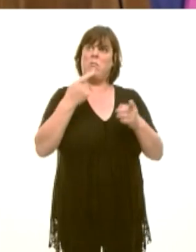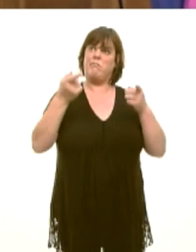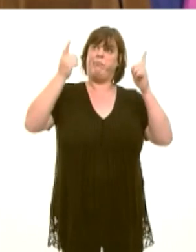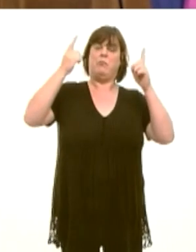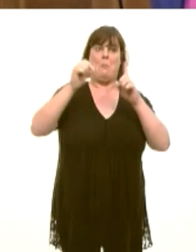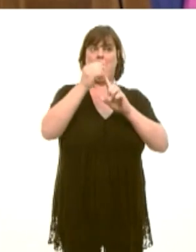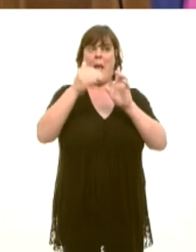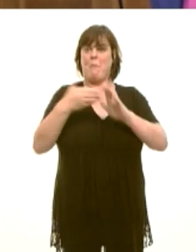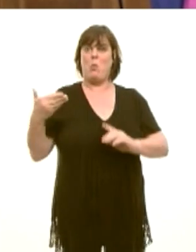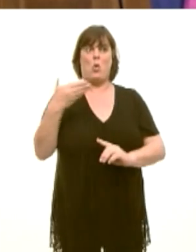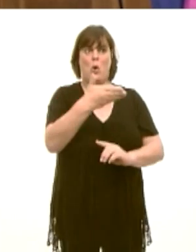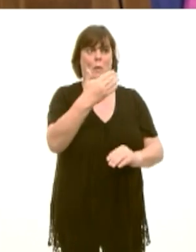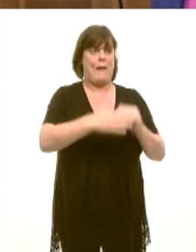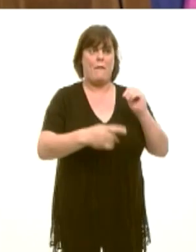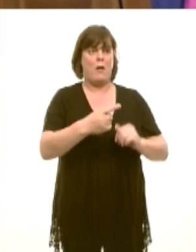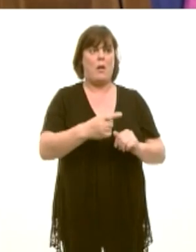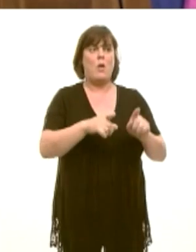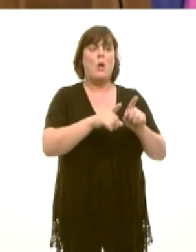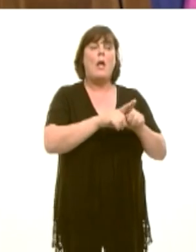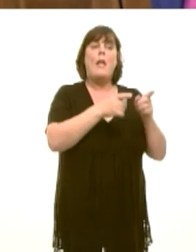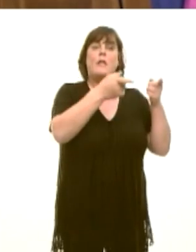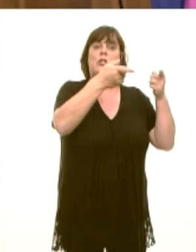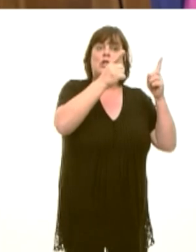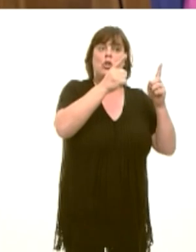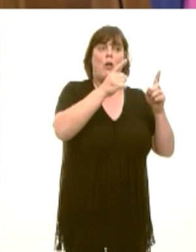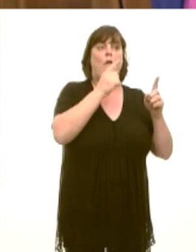high level anyway, sadly. The Taoiseach of Ireland is always there, which we welcome,